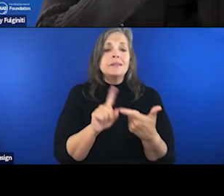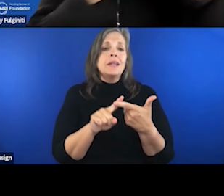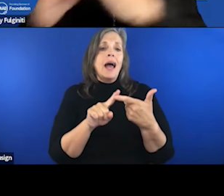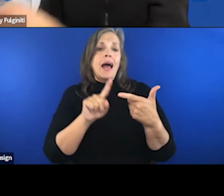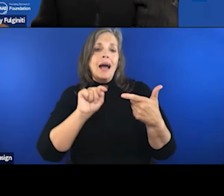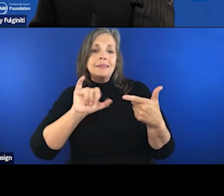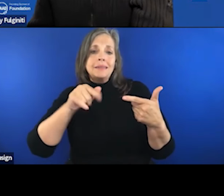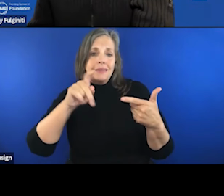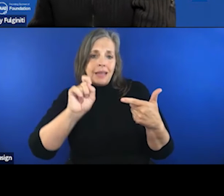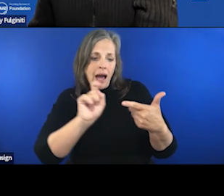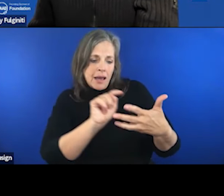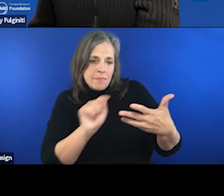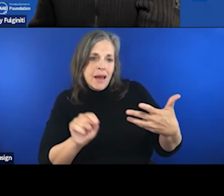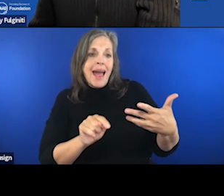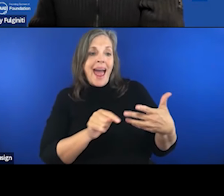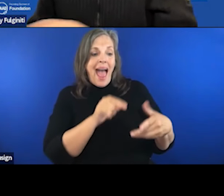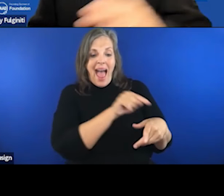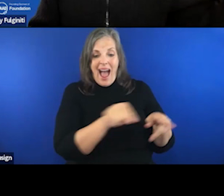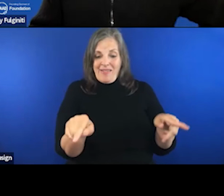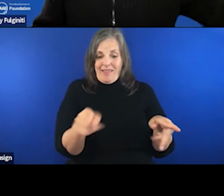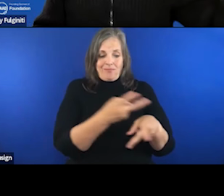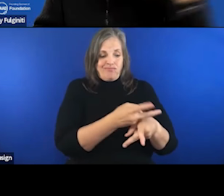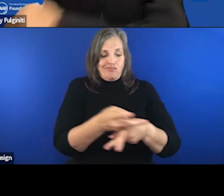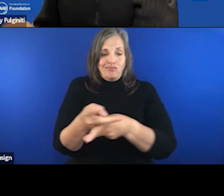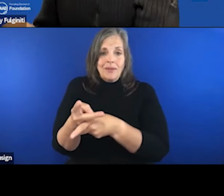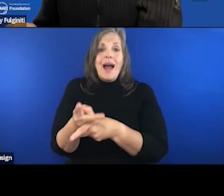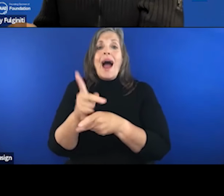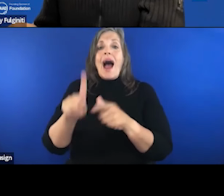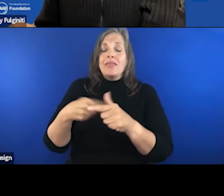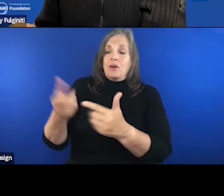then by the time it gets down to our developers there's not a million problems in the designs